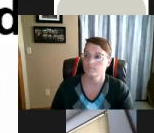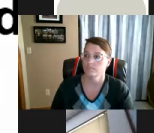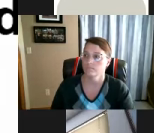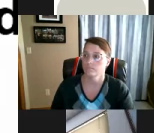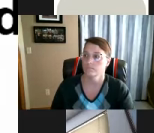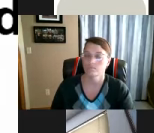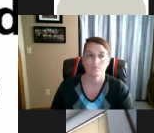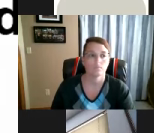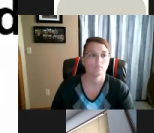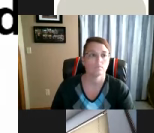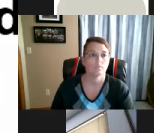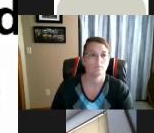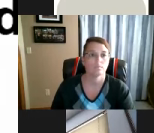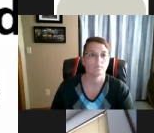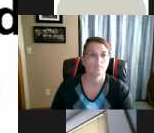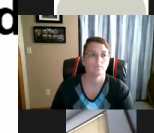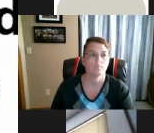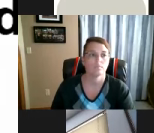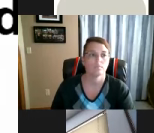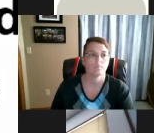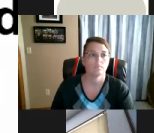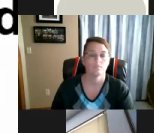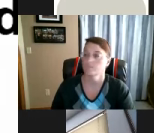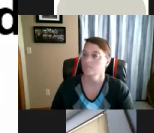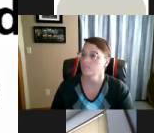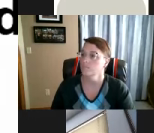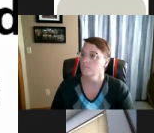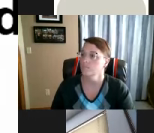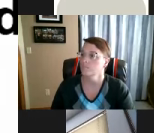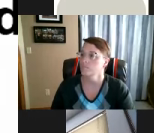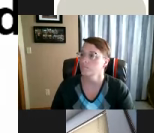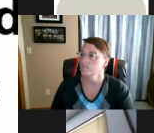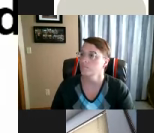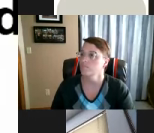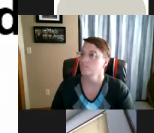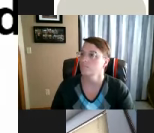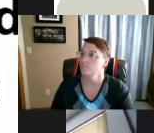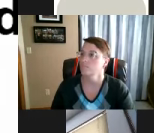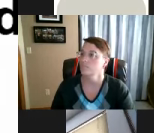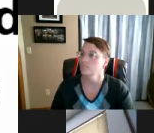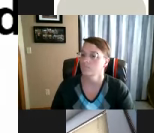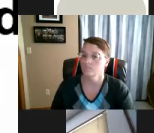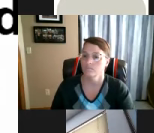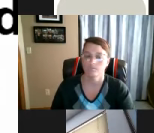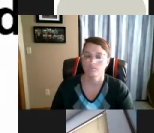of those who need them. Uh, not only – Kaire: Please hold. This is Kerry. Sorry, this is just your 12:30 time check.